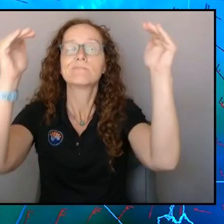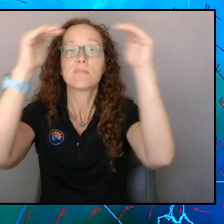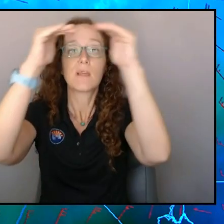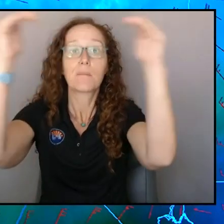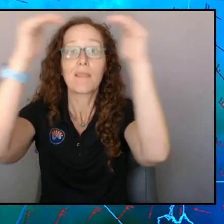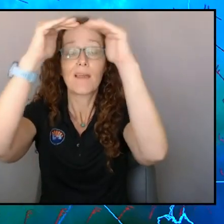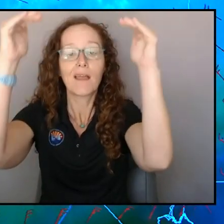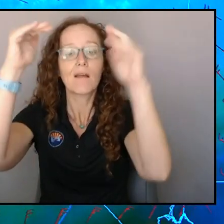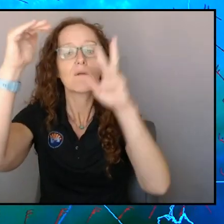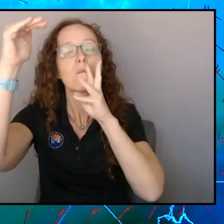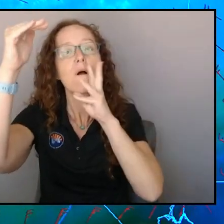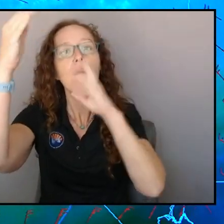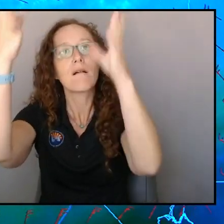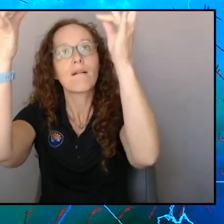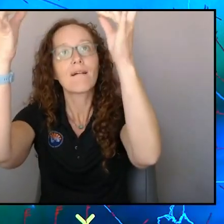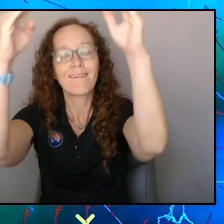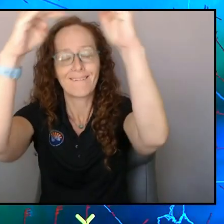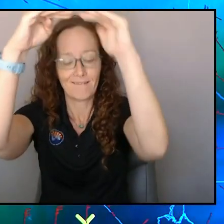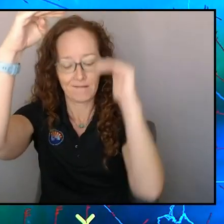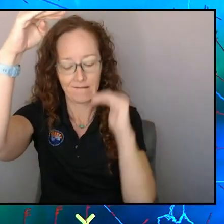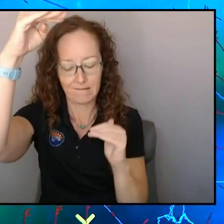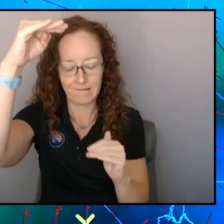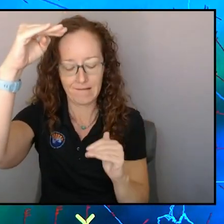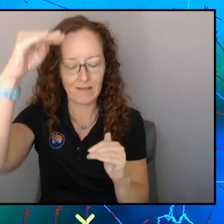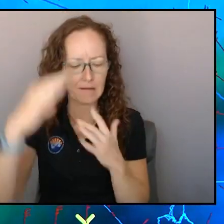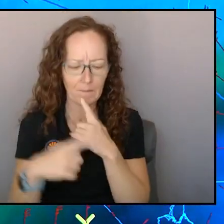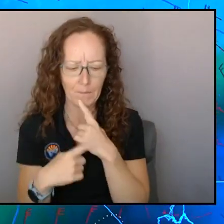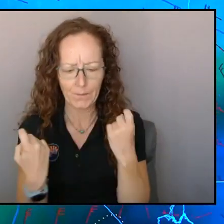underneath. But then as we get into Northern New Mexico you